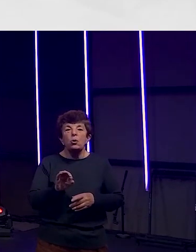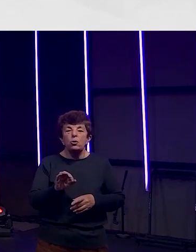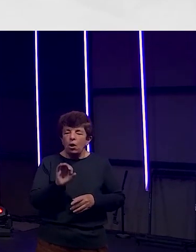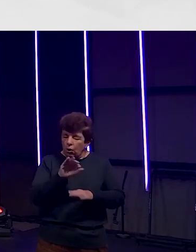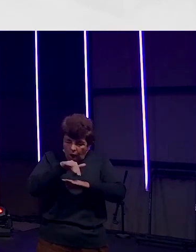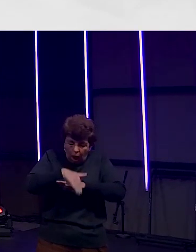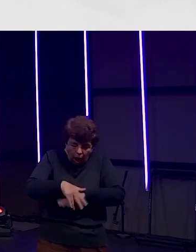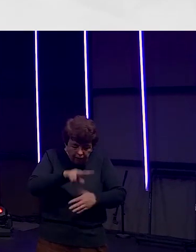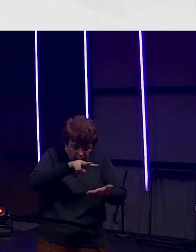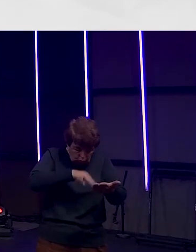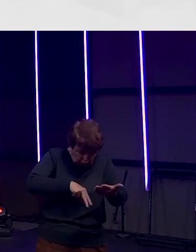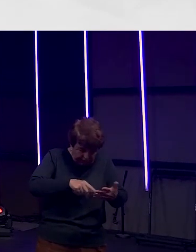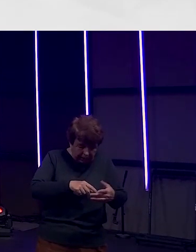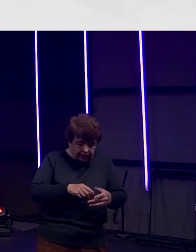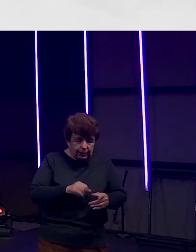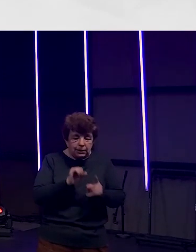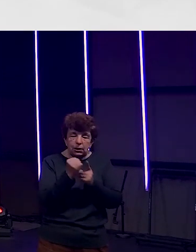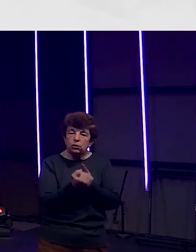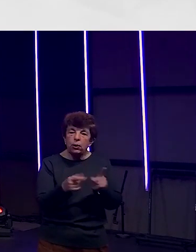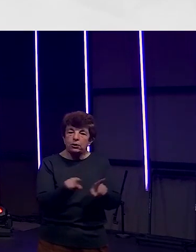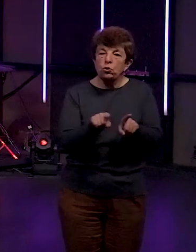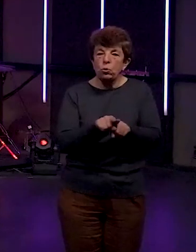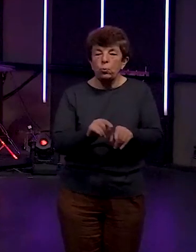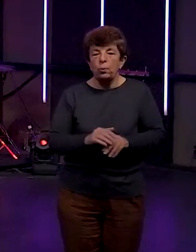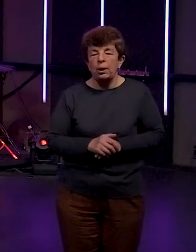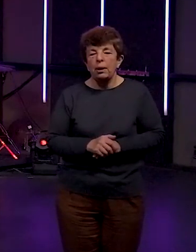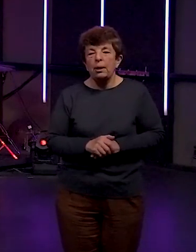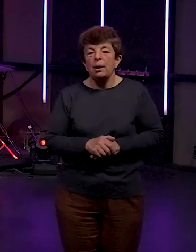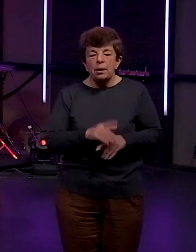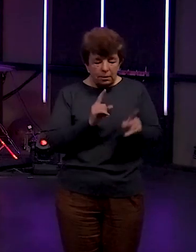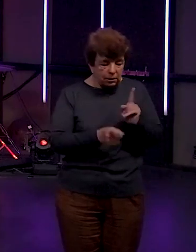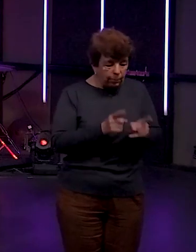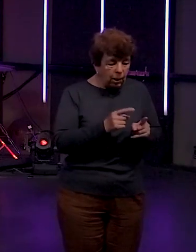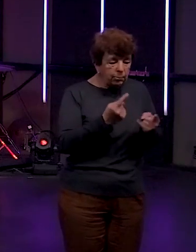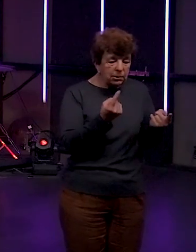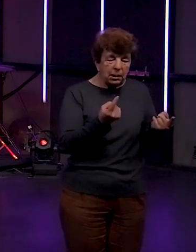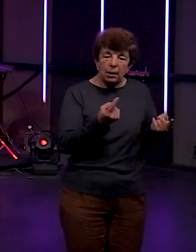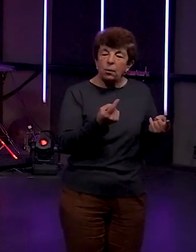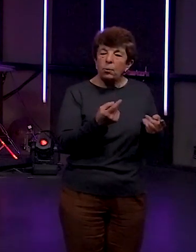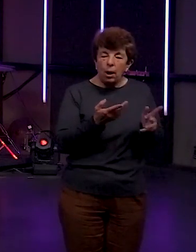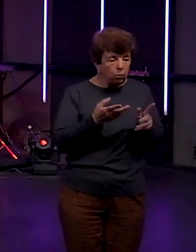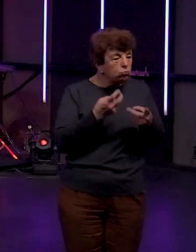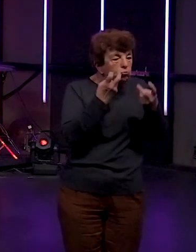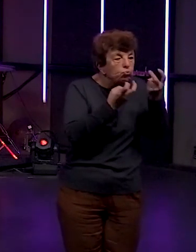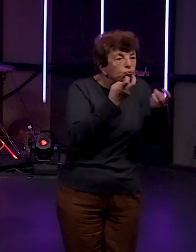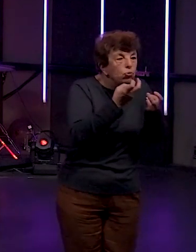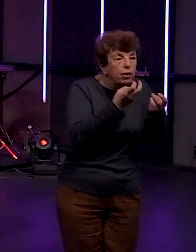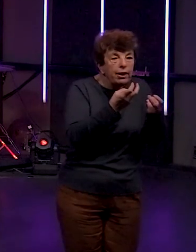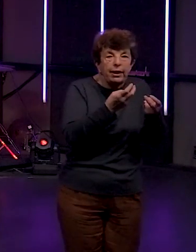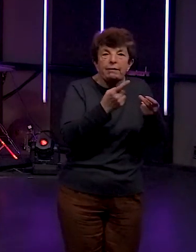read situations as well. Sometimes we might go looking for things which